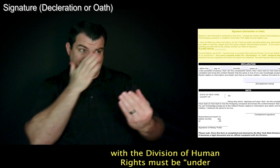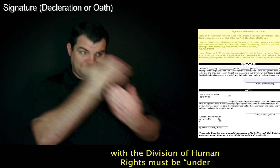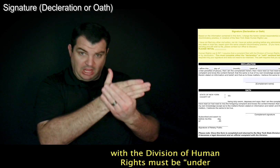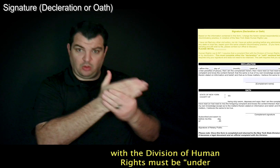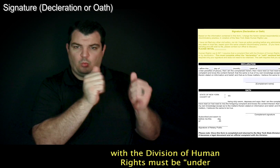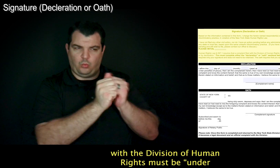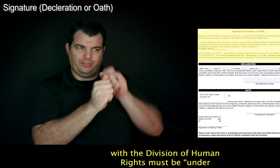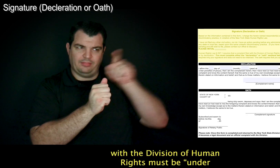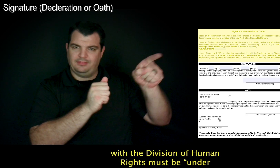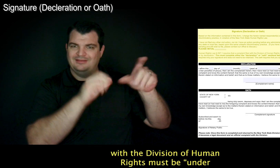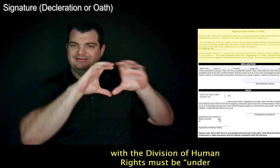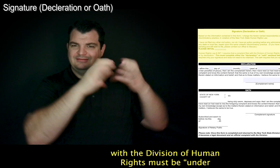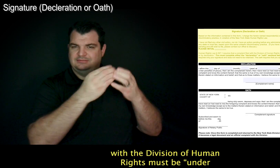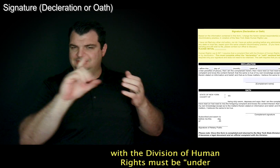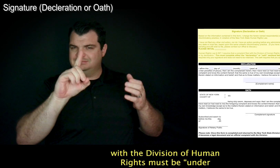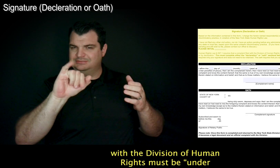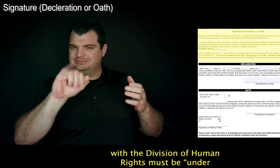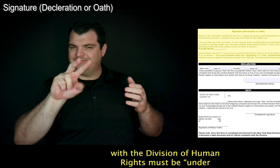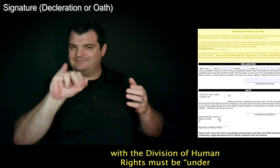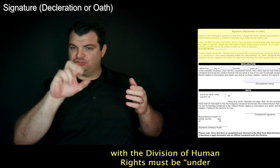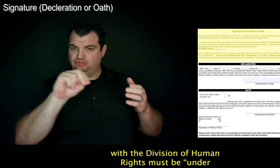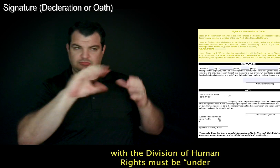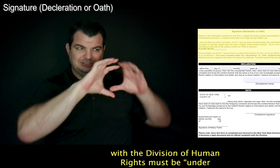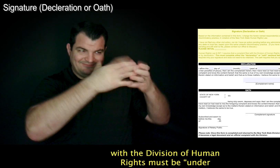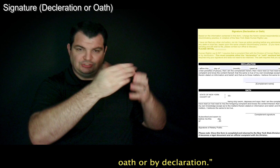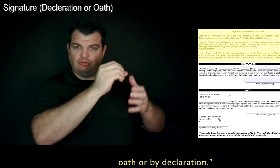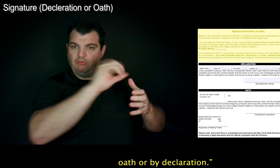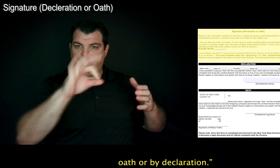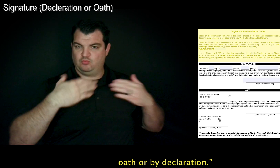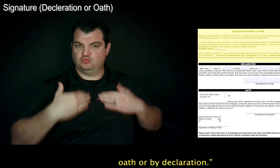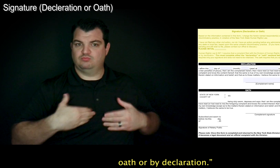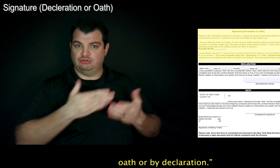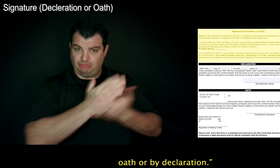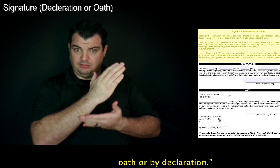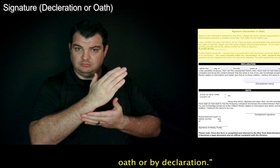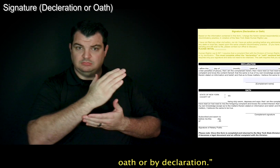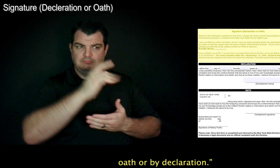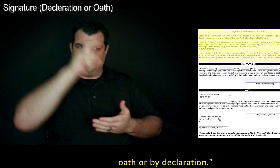with the Division of Human Rights must be “under oath or by declaration.”